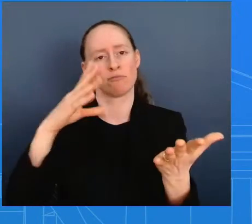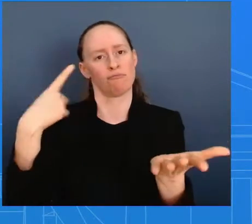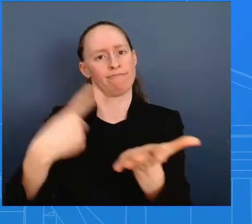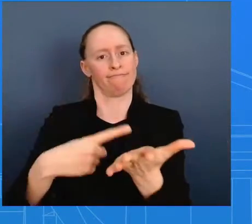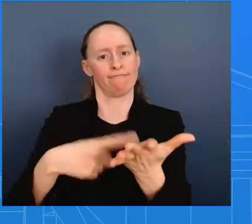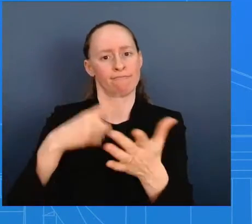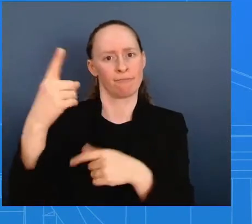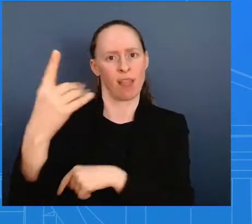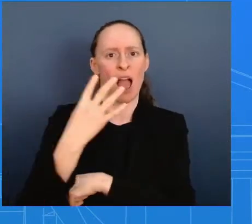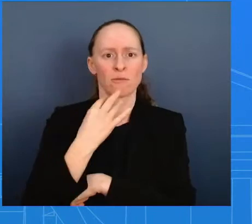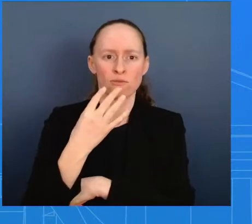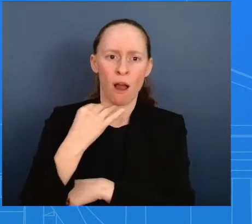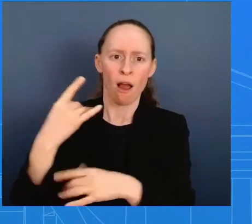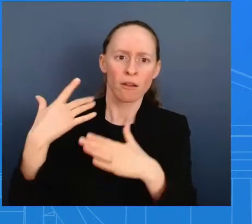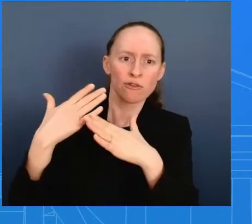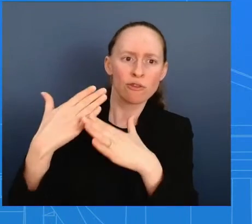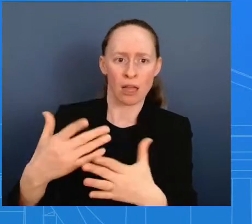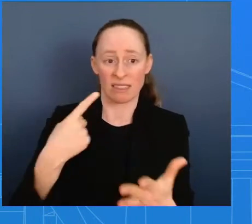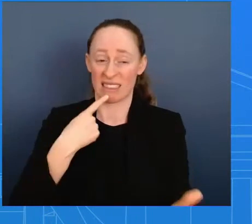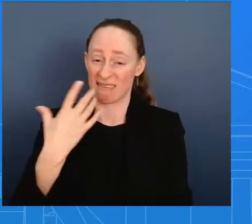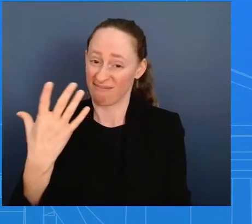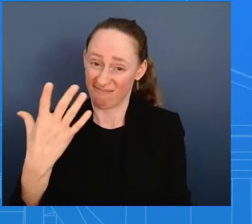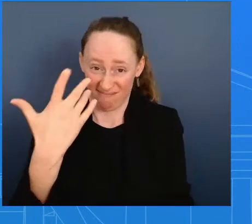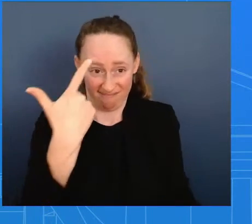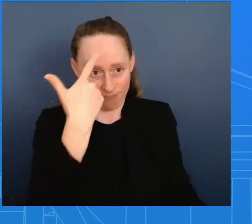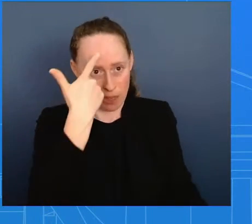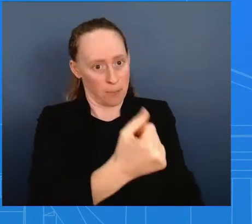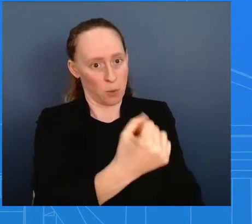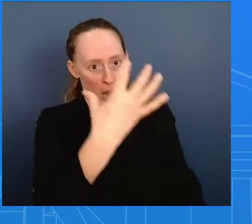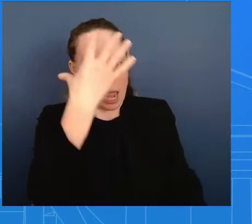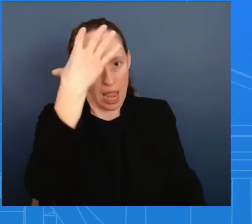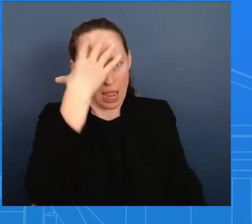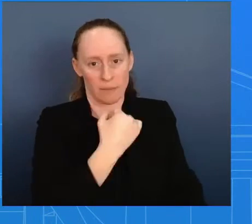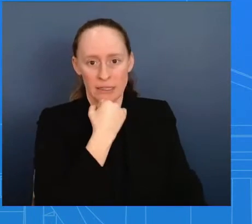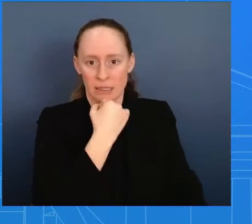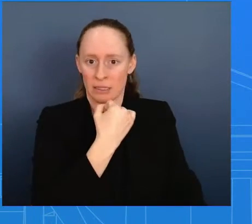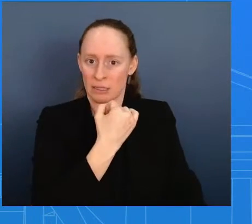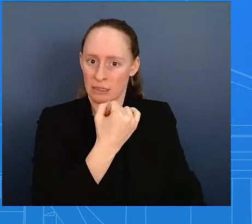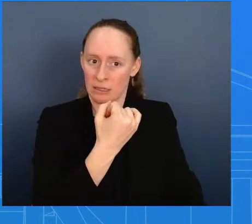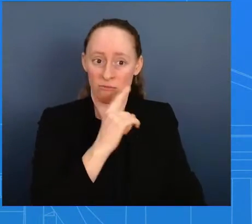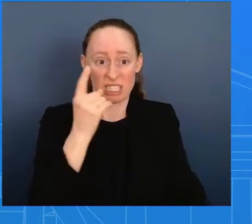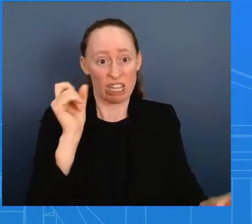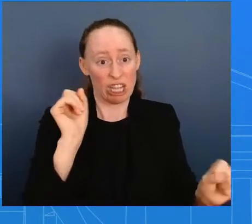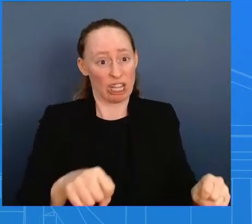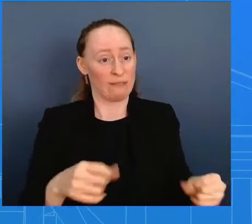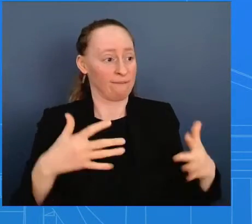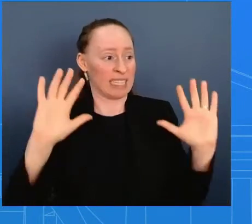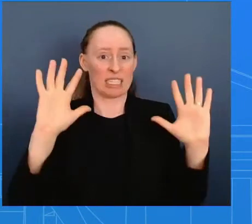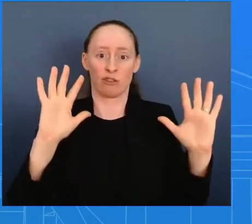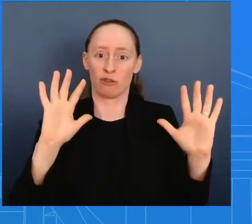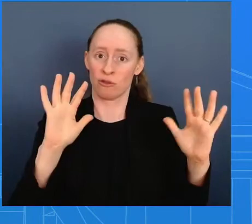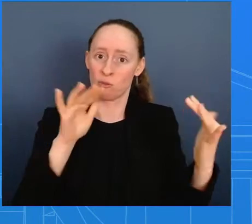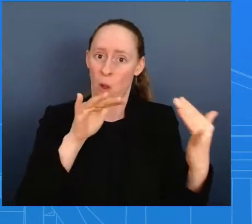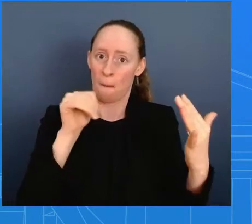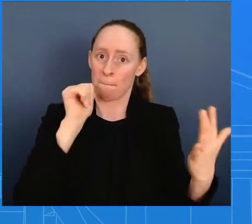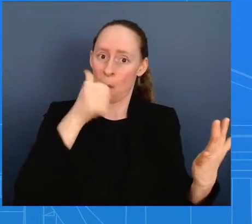It all has to do" -- and then he cut himself off and said, "I shouldn't get into all of this. I don't want to get going." Can you just finish his sentence for us?